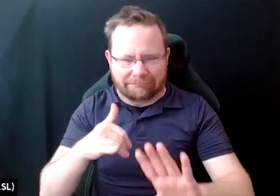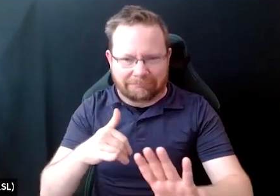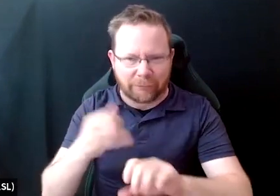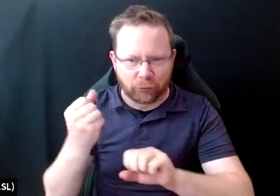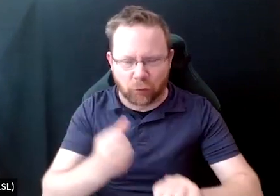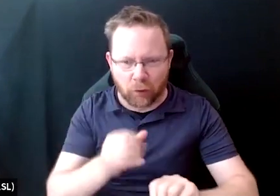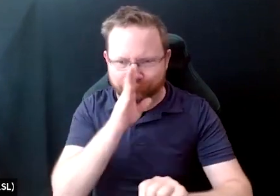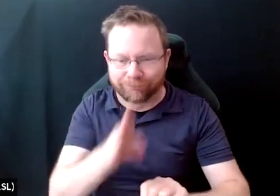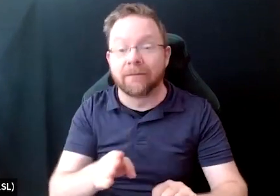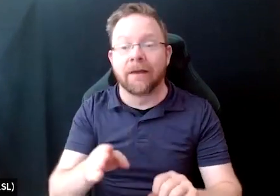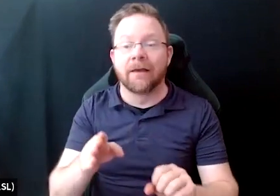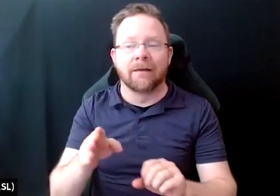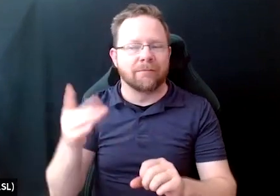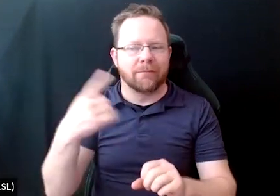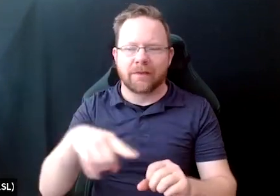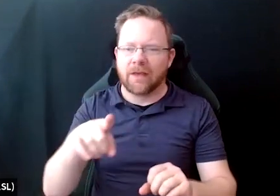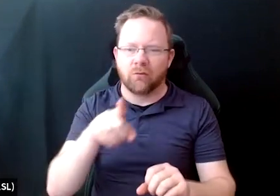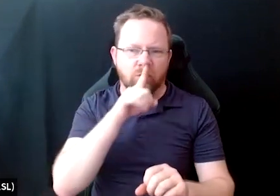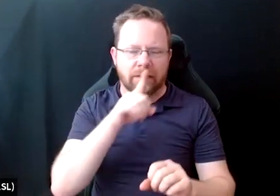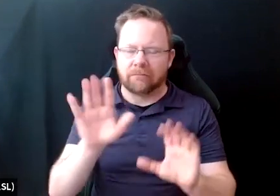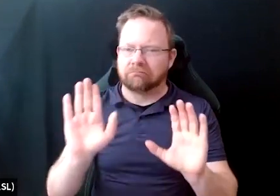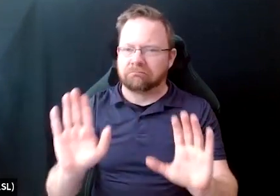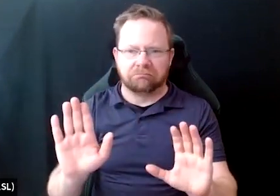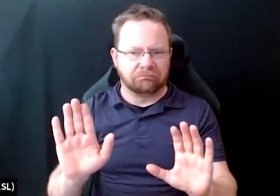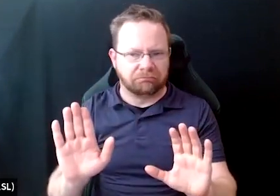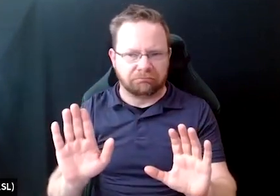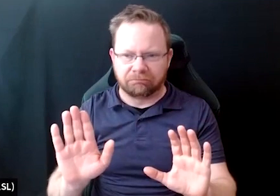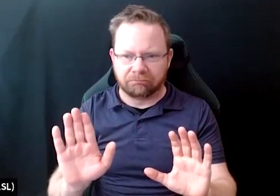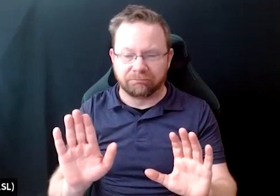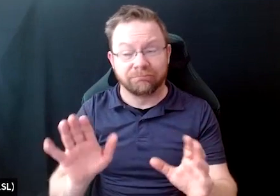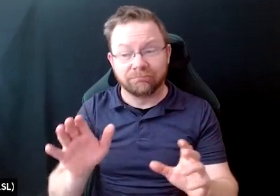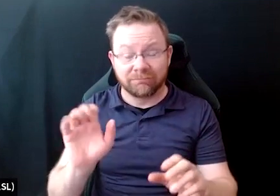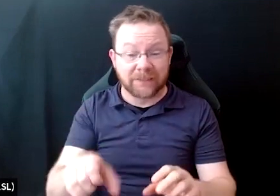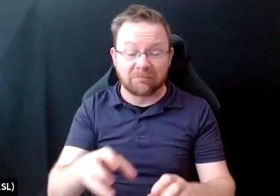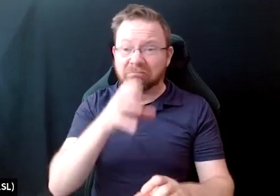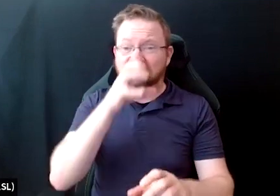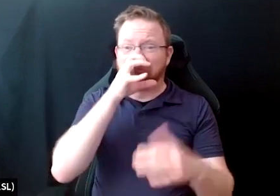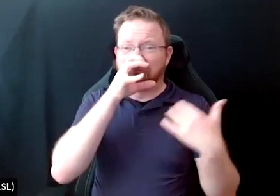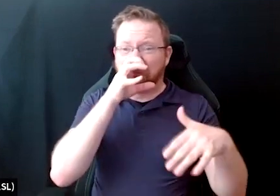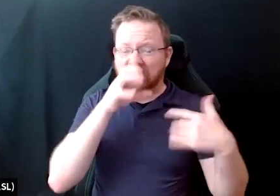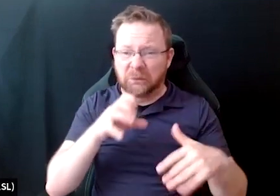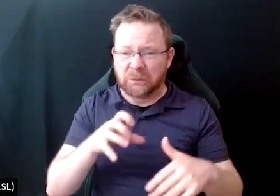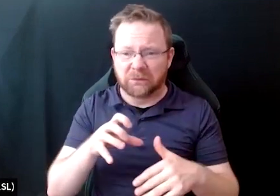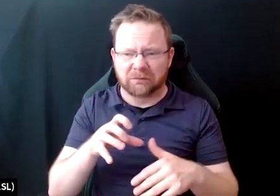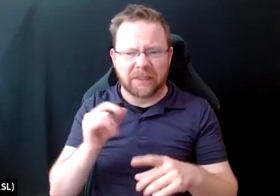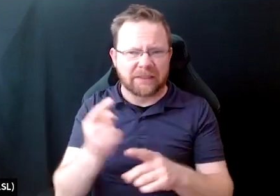They were very, very, very, yes, ruthless, I think is accurate, basically.